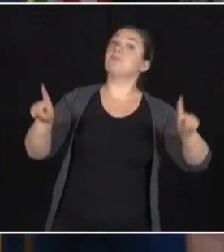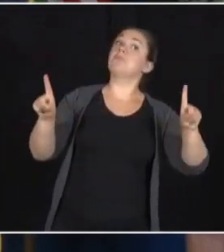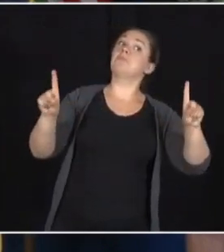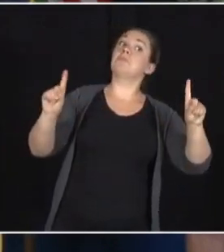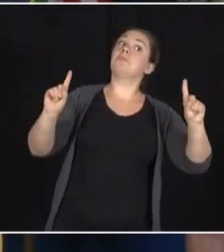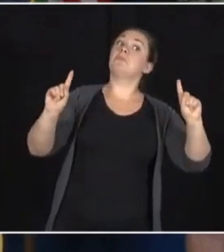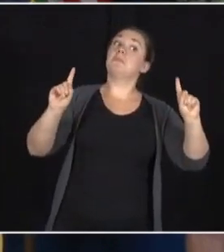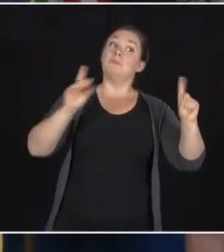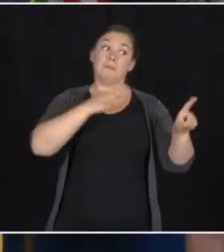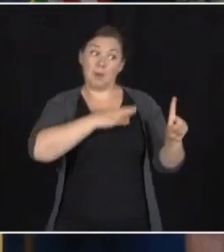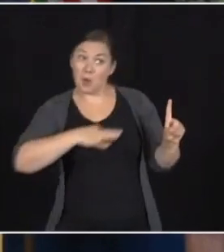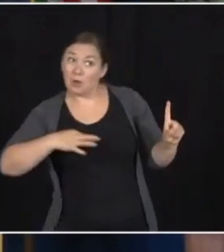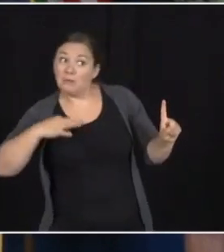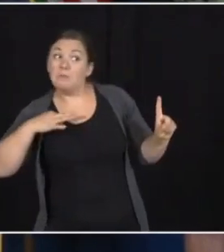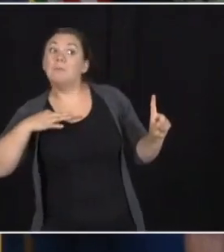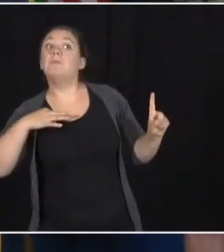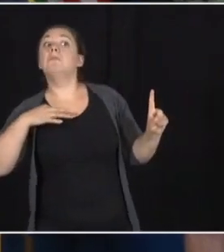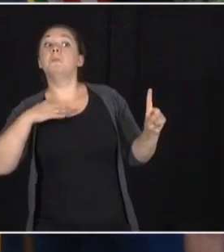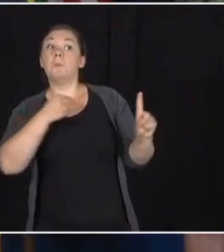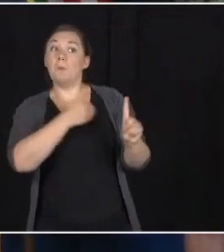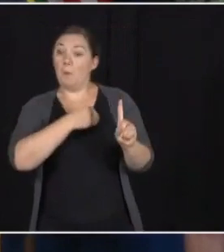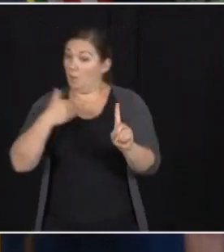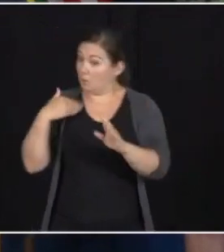We have